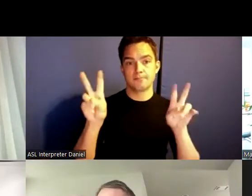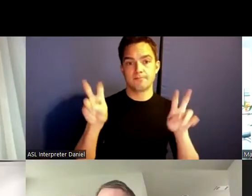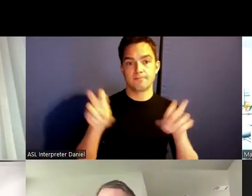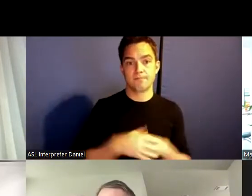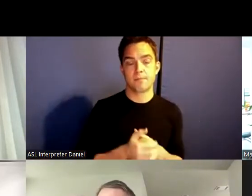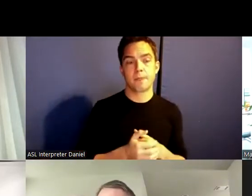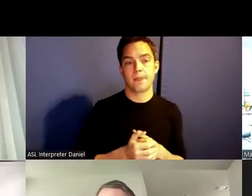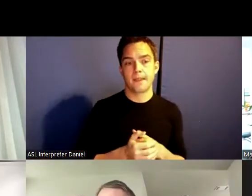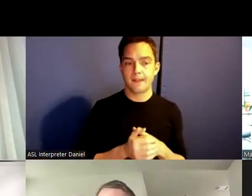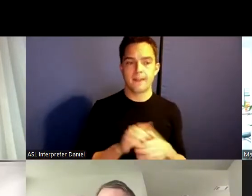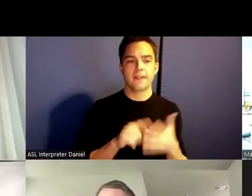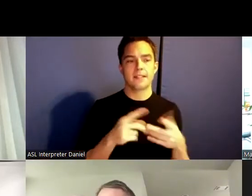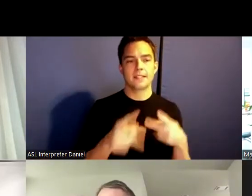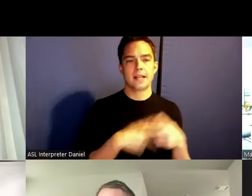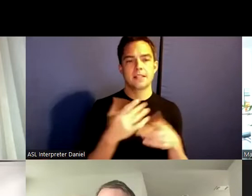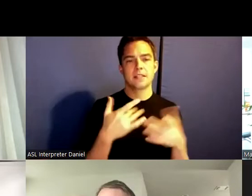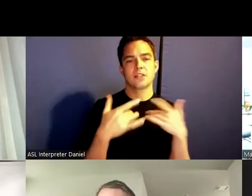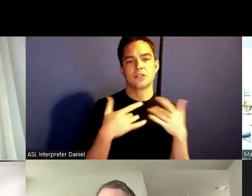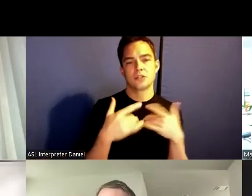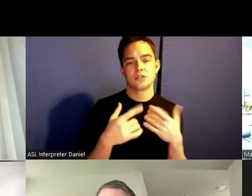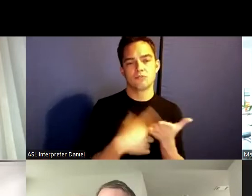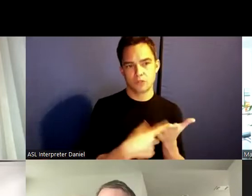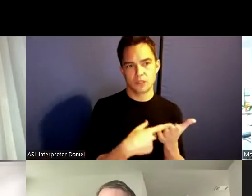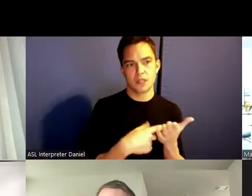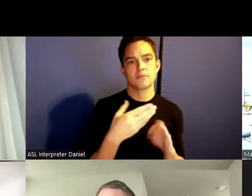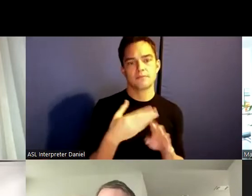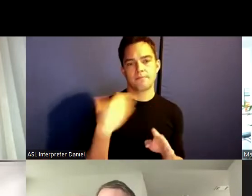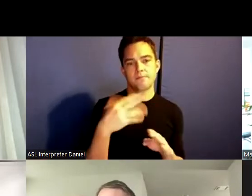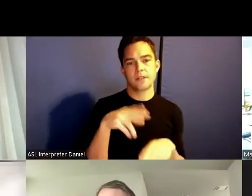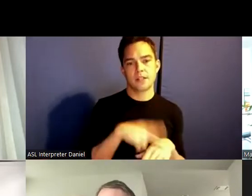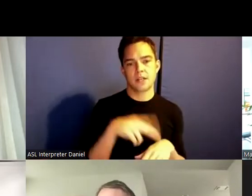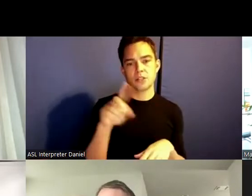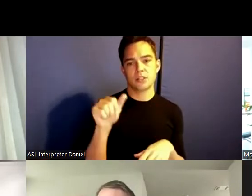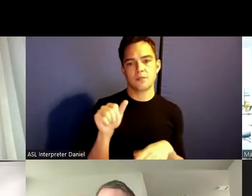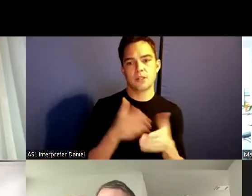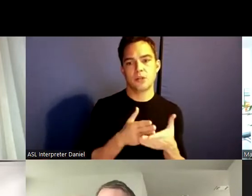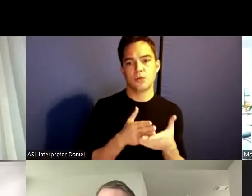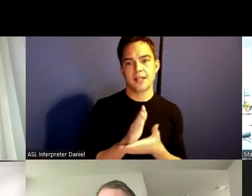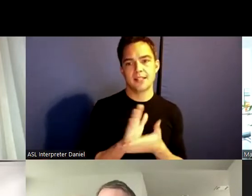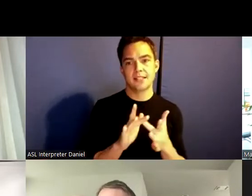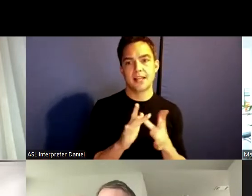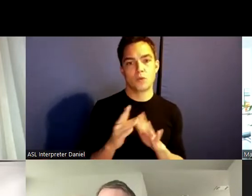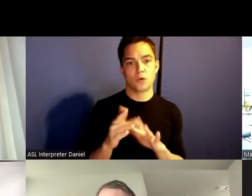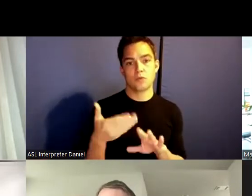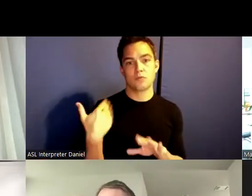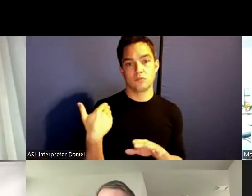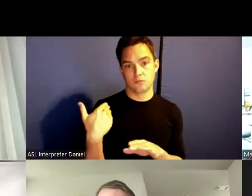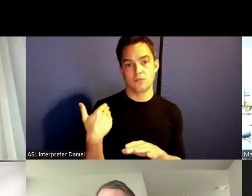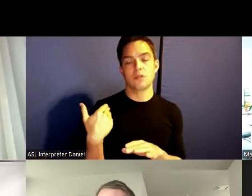These types of concerns were discussed at the National Disability Rights Network report, devaluing people with